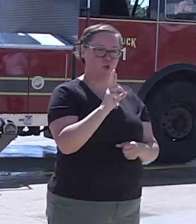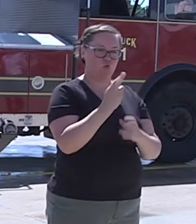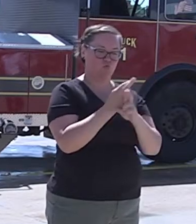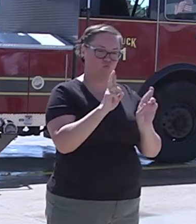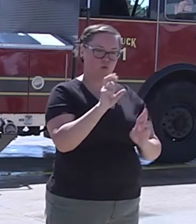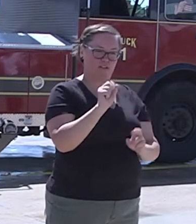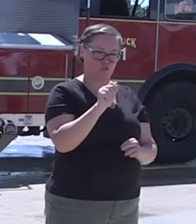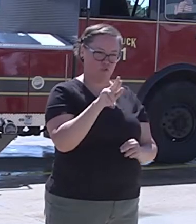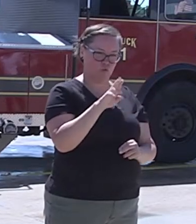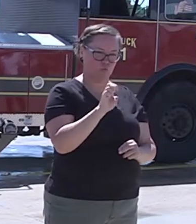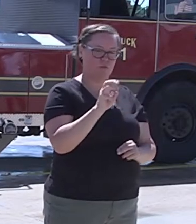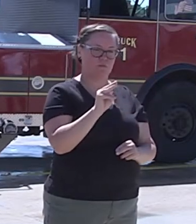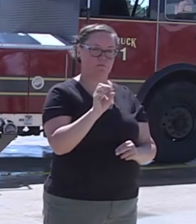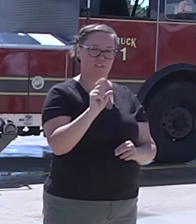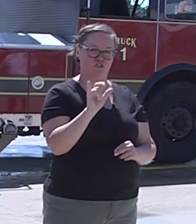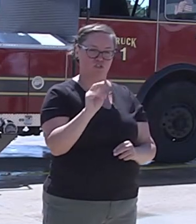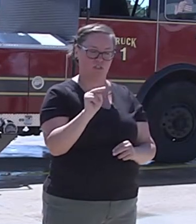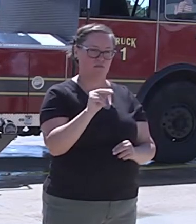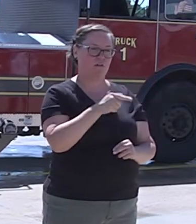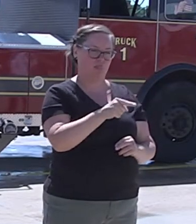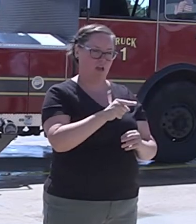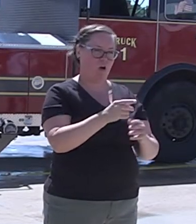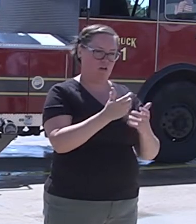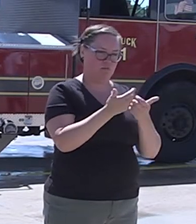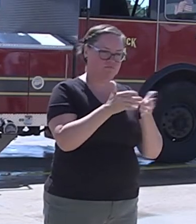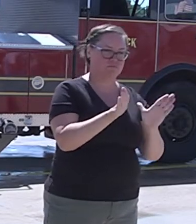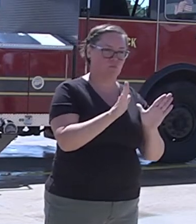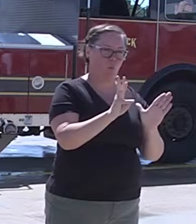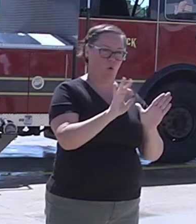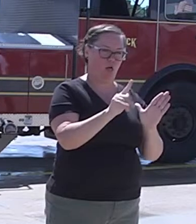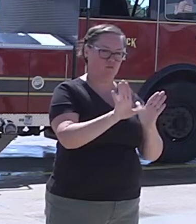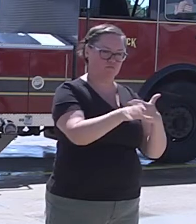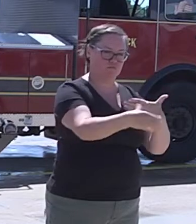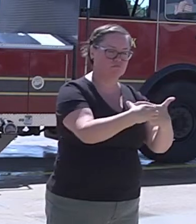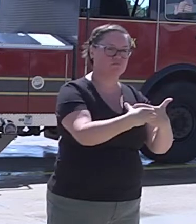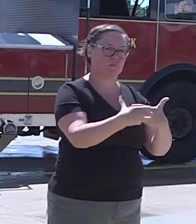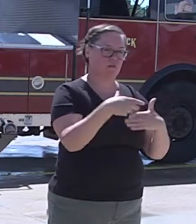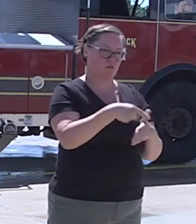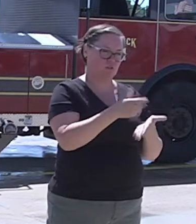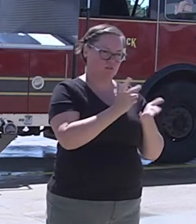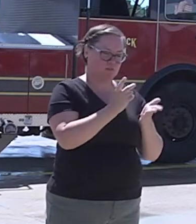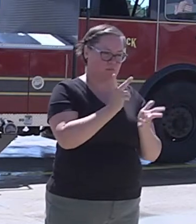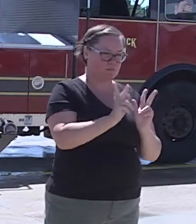they do to help our individuals who are facing homelessness in our community so congratulations